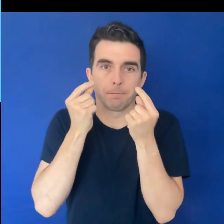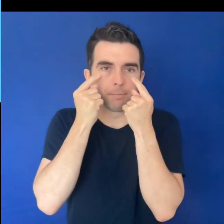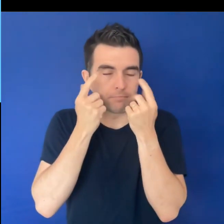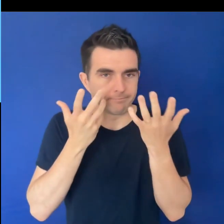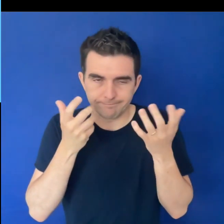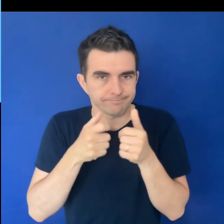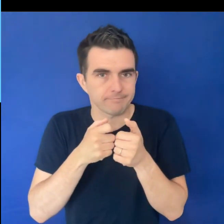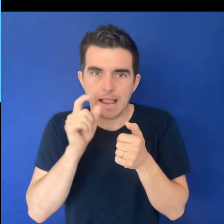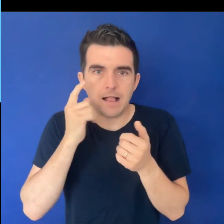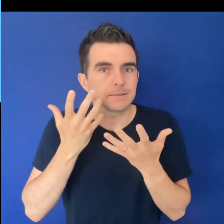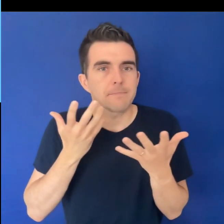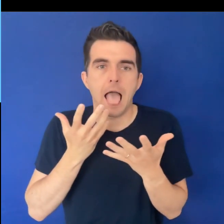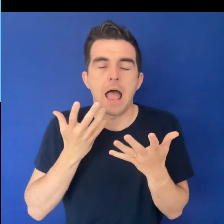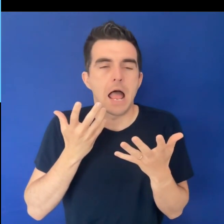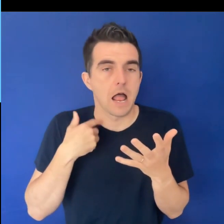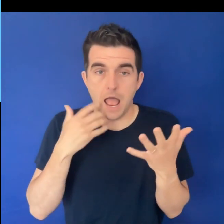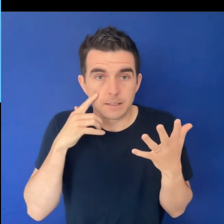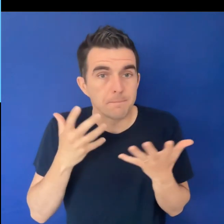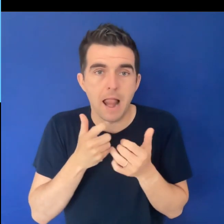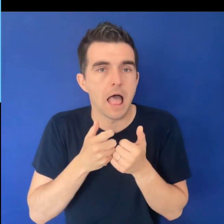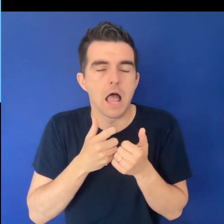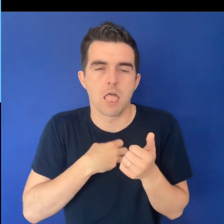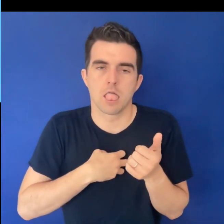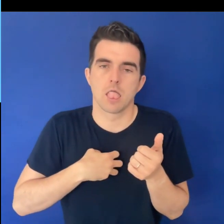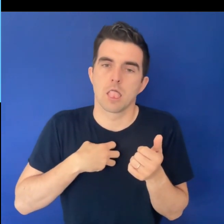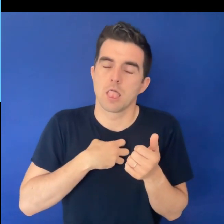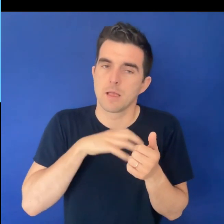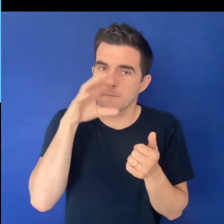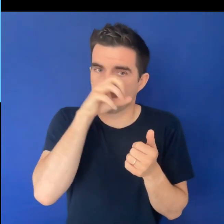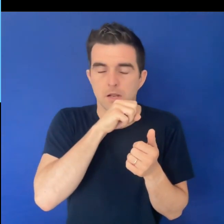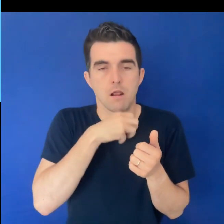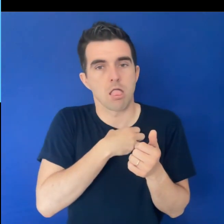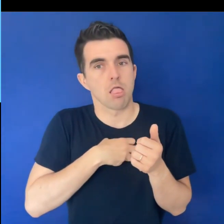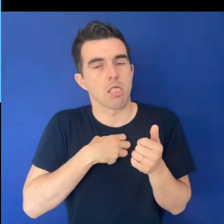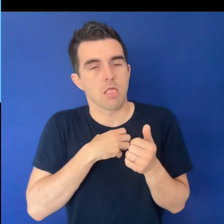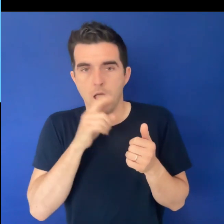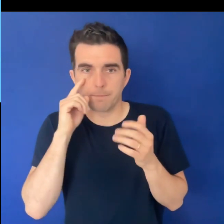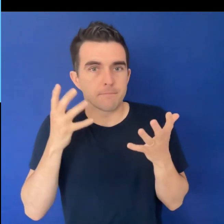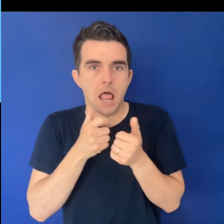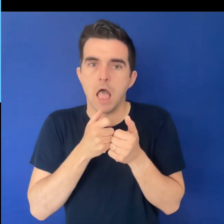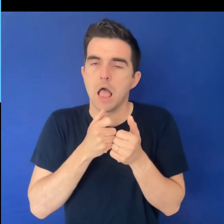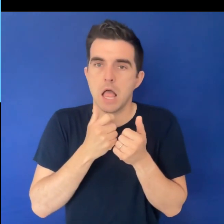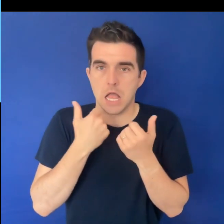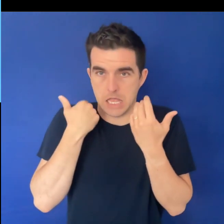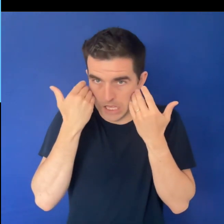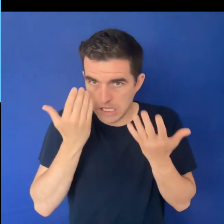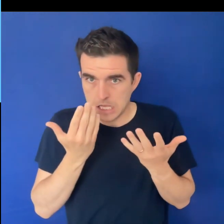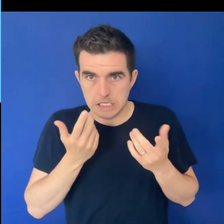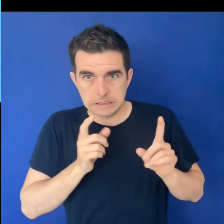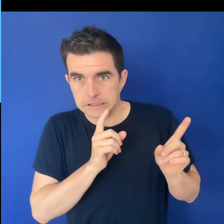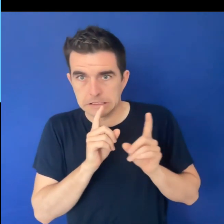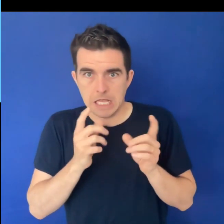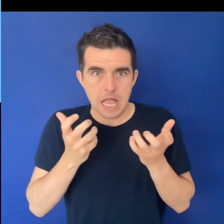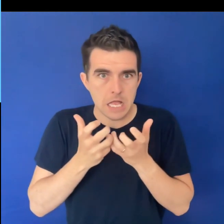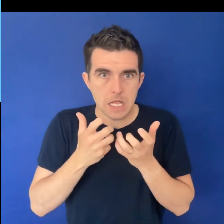I remember not only not being able to get through the first world, but just not knowing